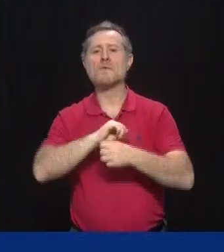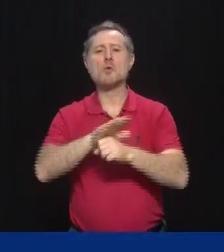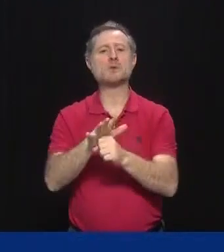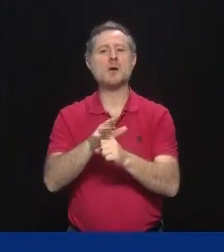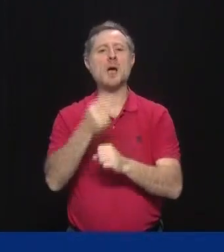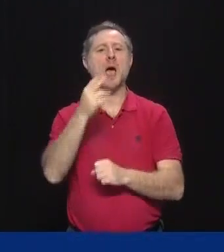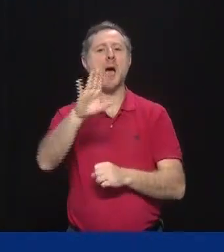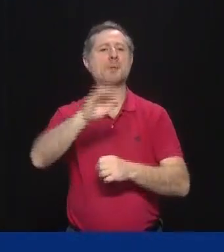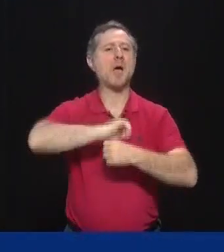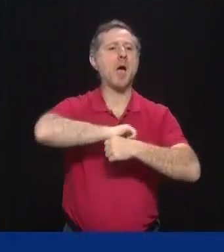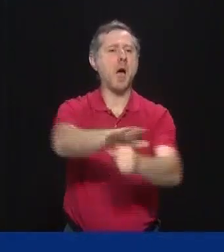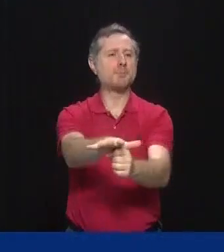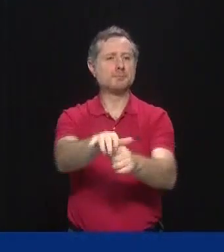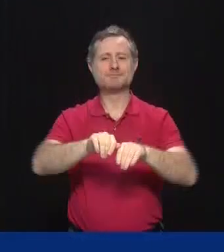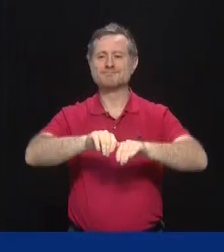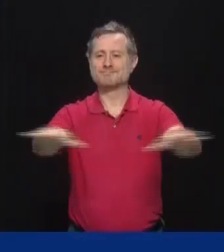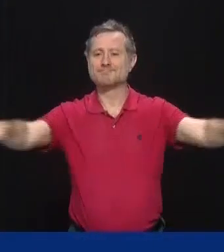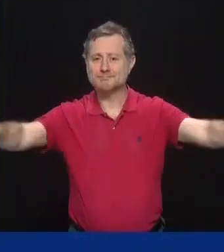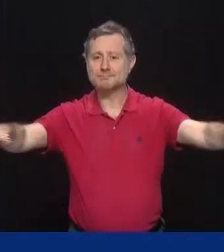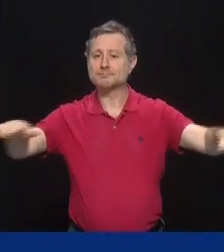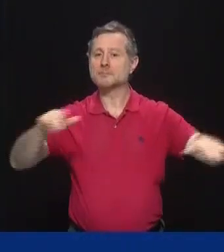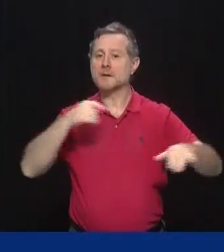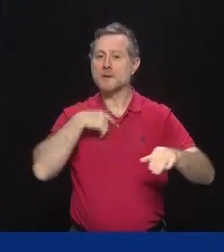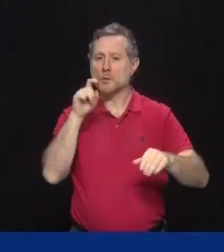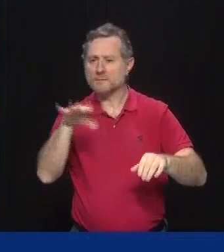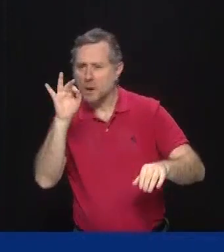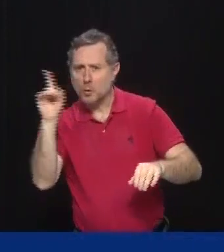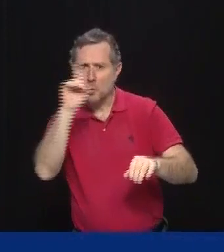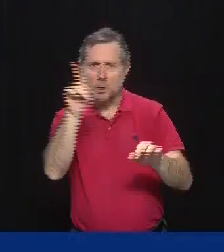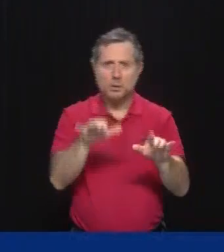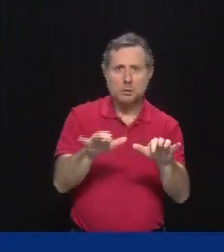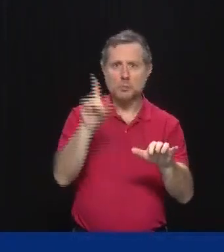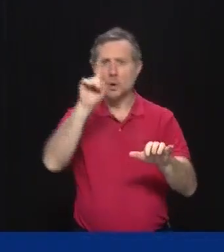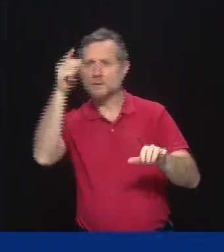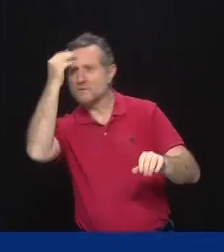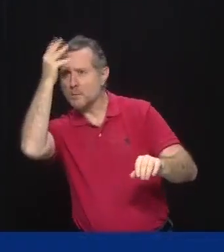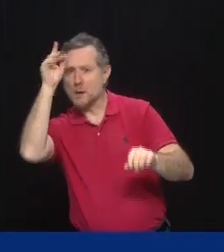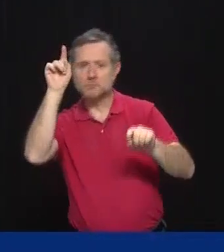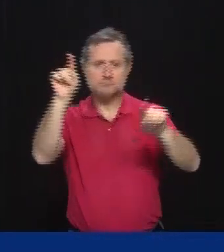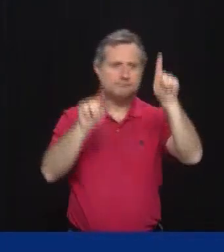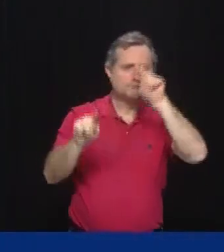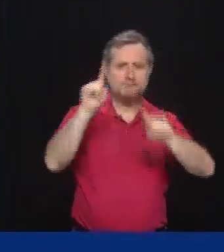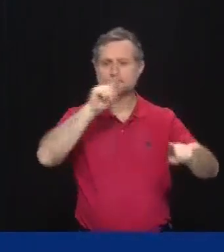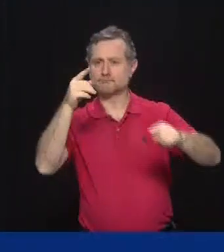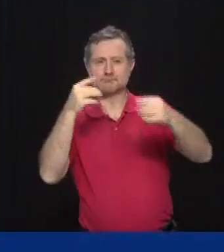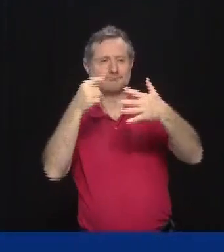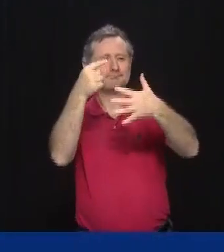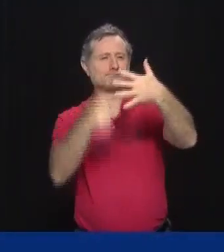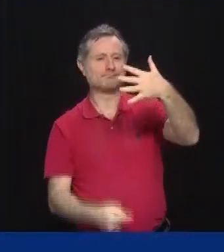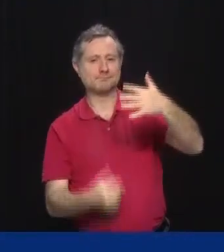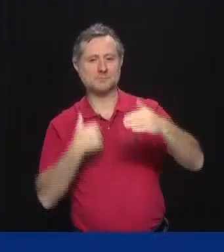TO HAVE OUR CHILDREN VACCINATED. OUR CENTRALIZED COVID HUBS, SO